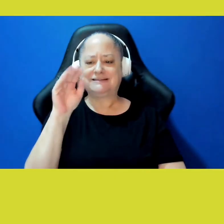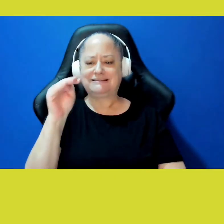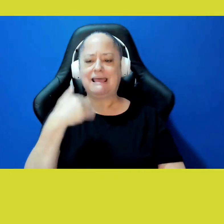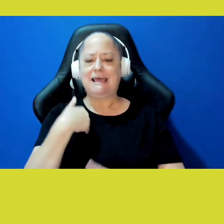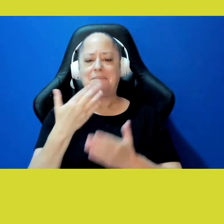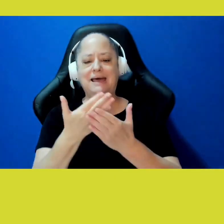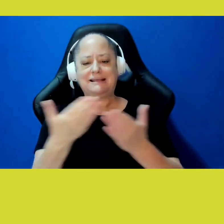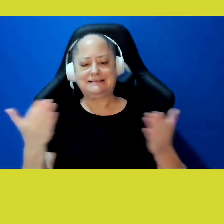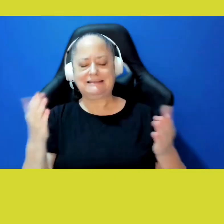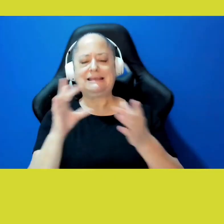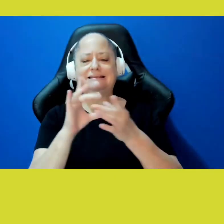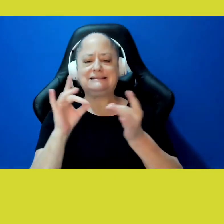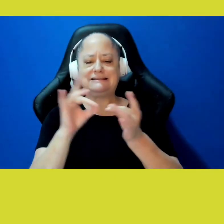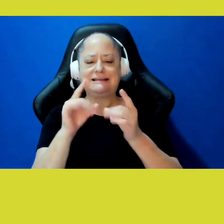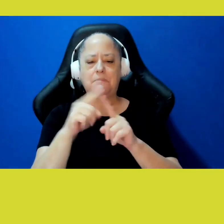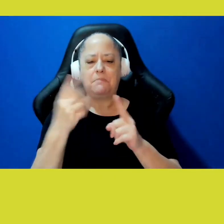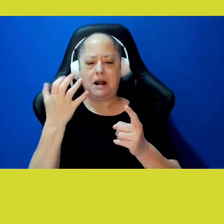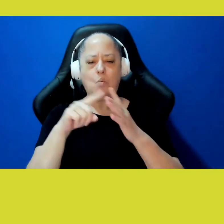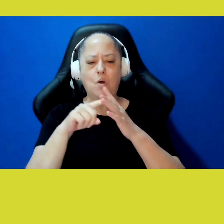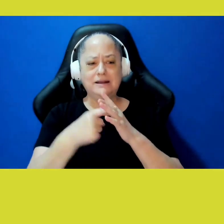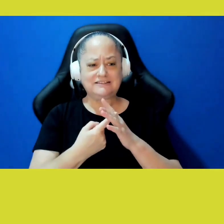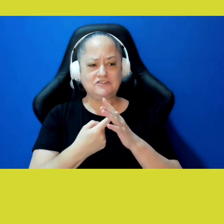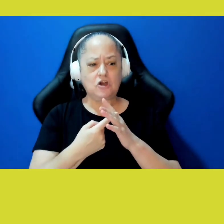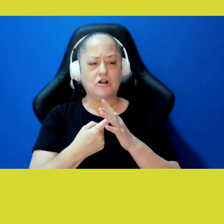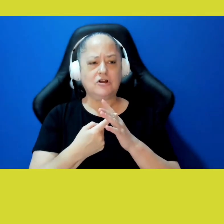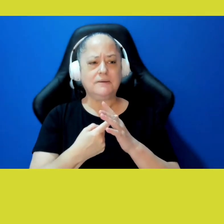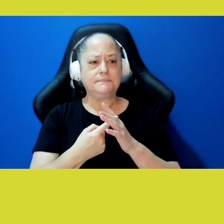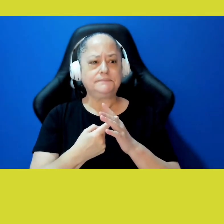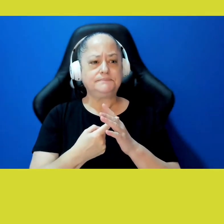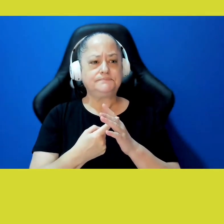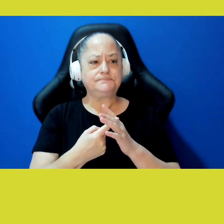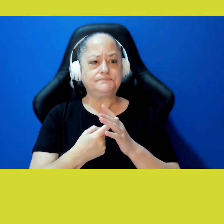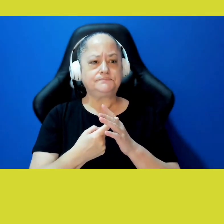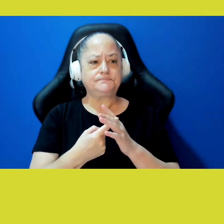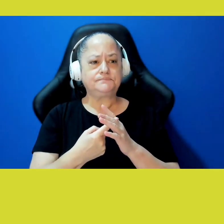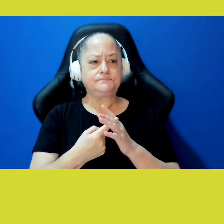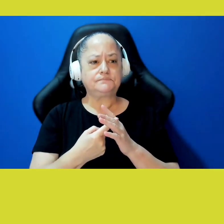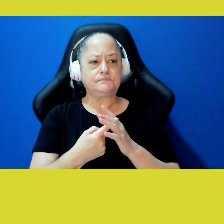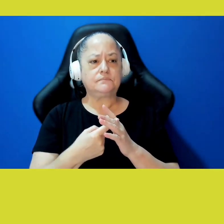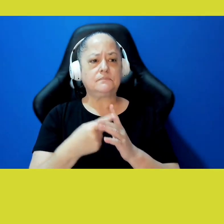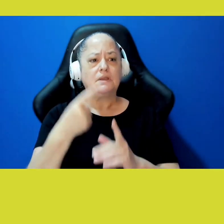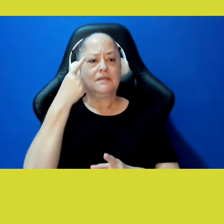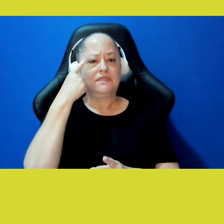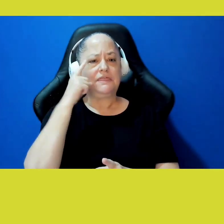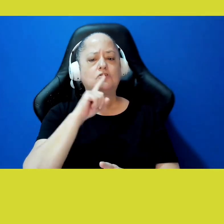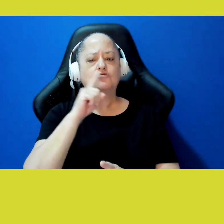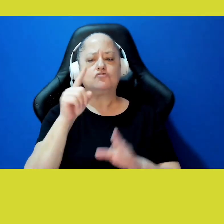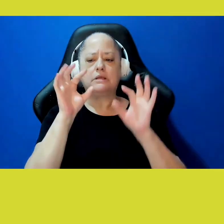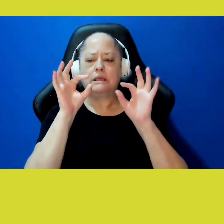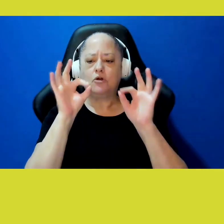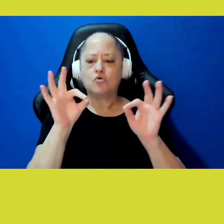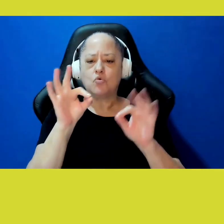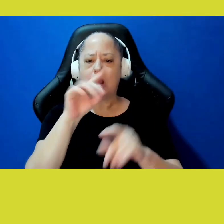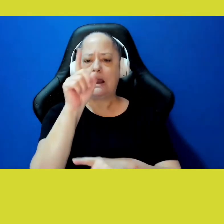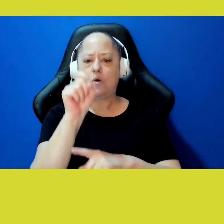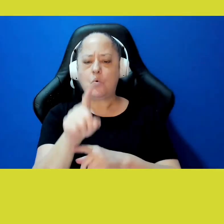to that but but I want to start but um so I think that's a really great question and I think that's actually